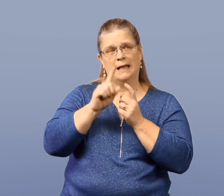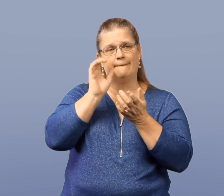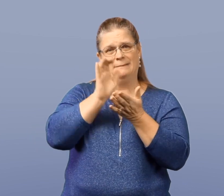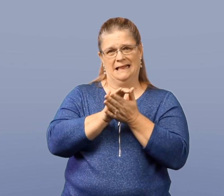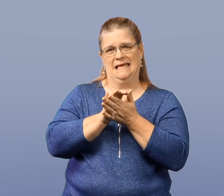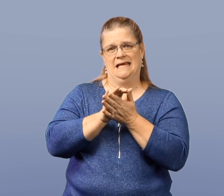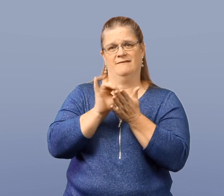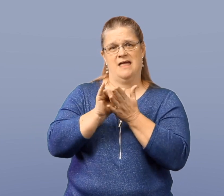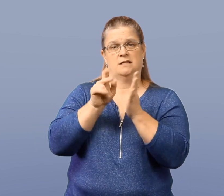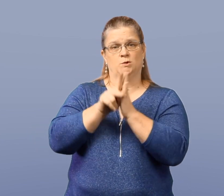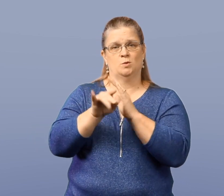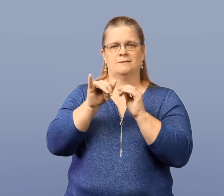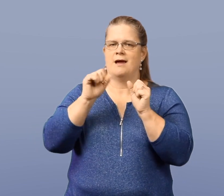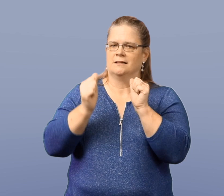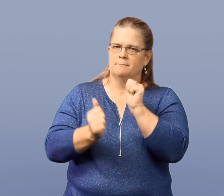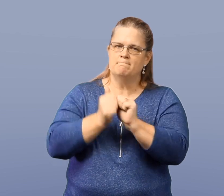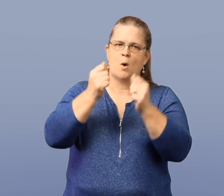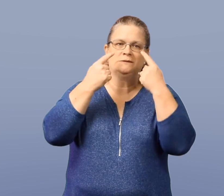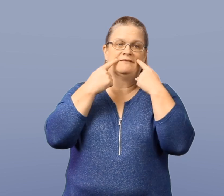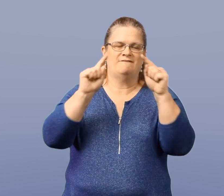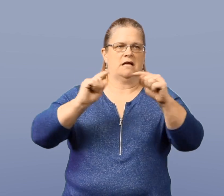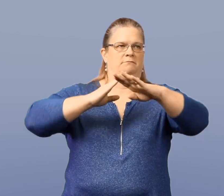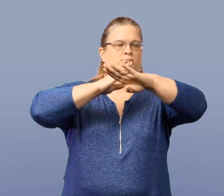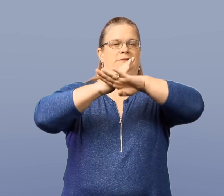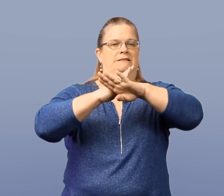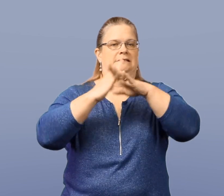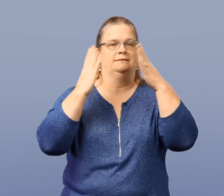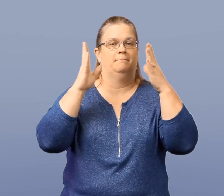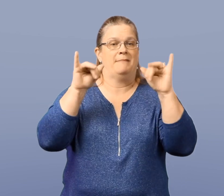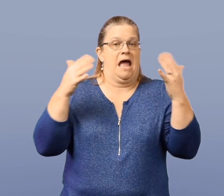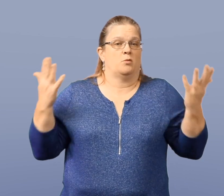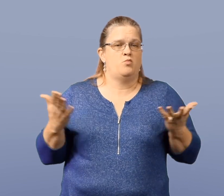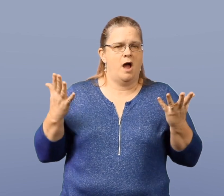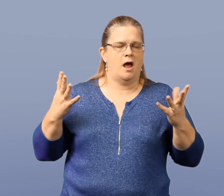This organization really believes that suicide is most effectively prevented